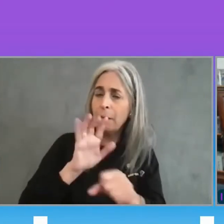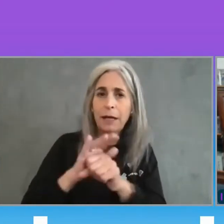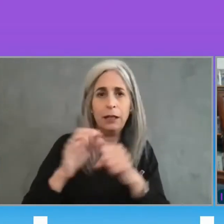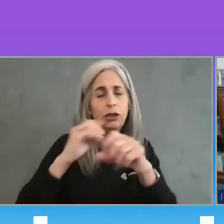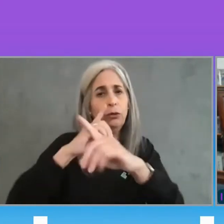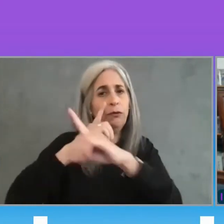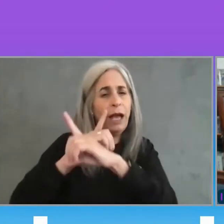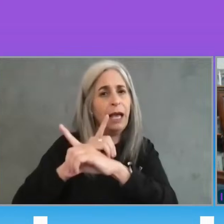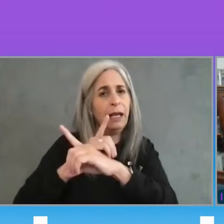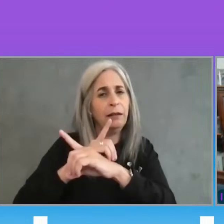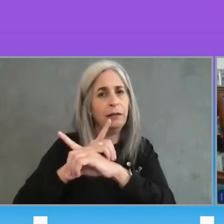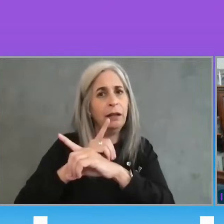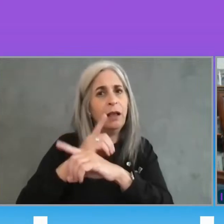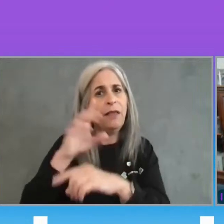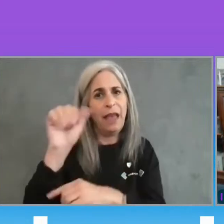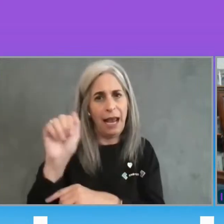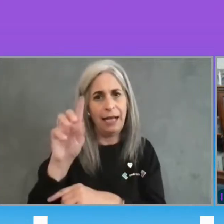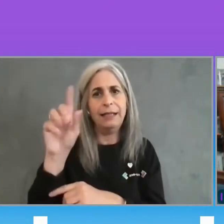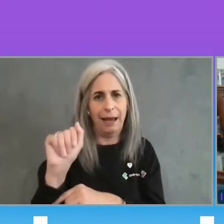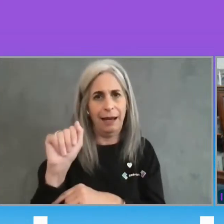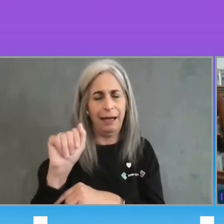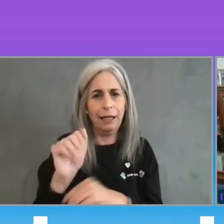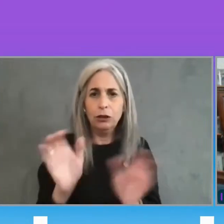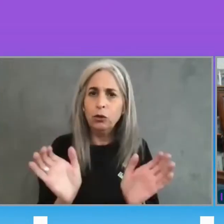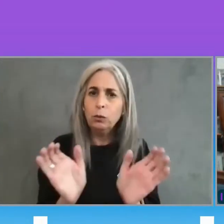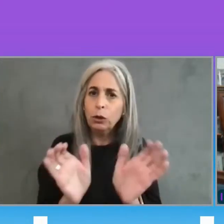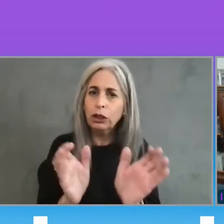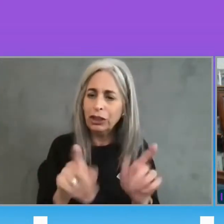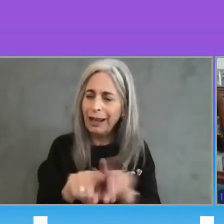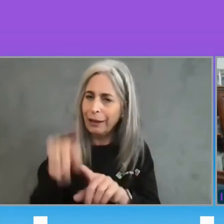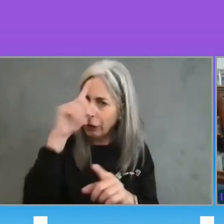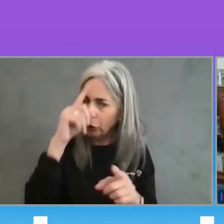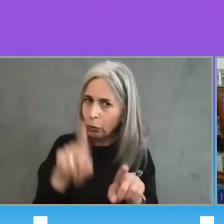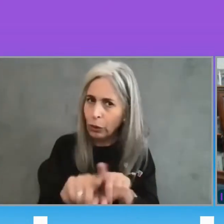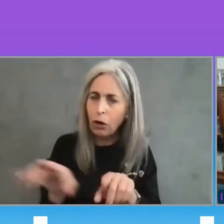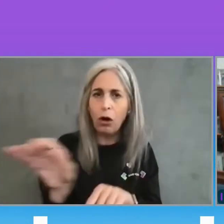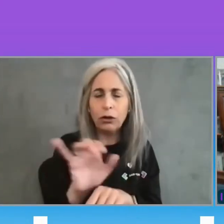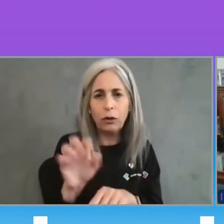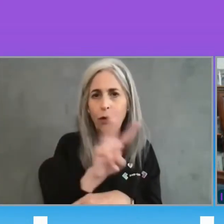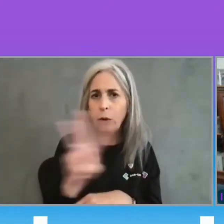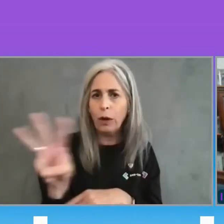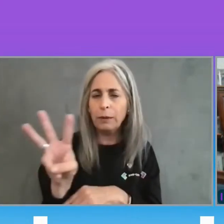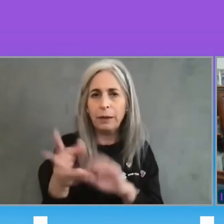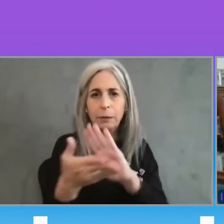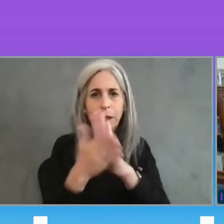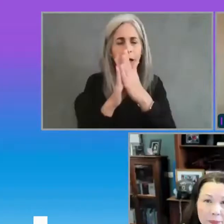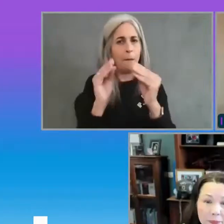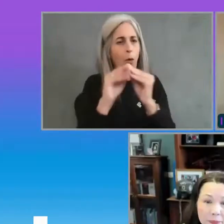commit to defending and supporting the Ada and getting to push and to agree, you know, to make their websites more